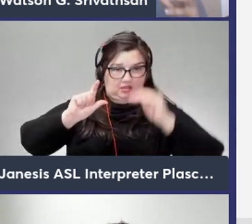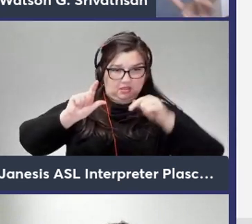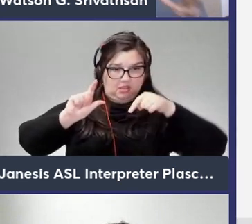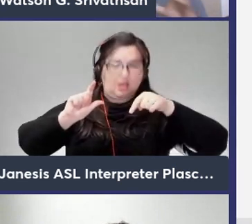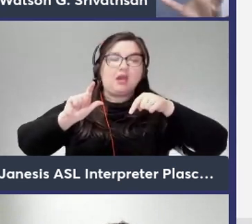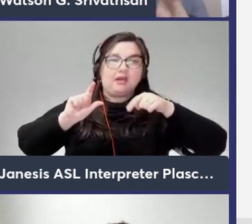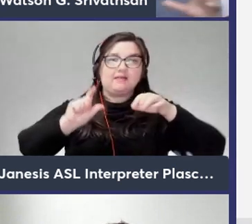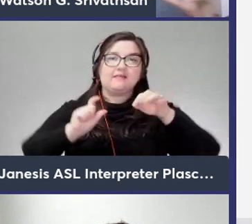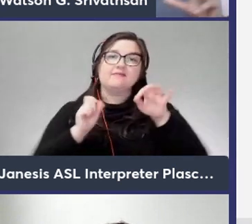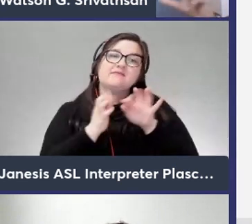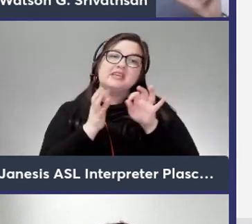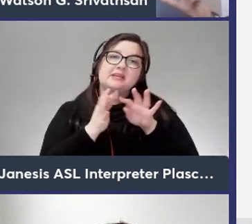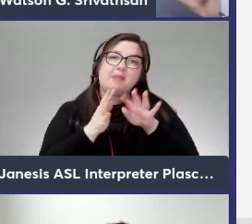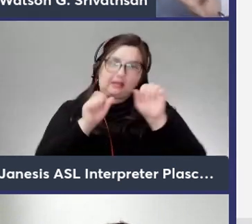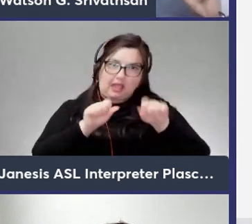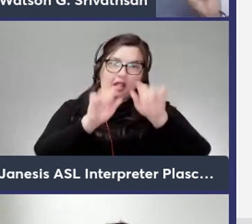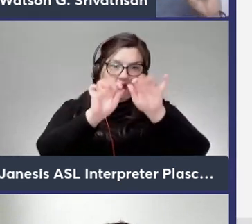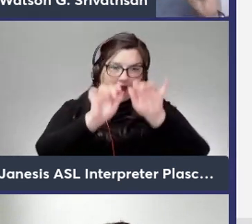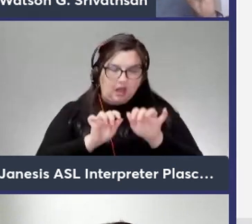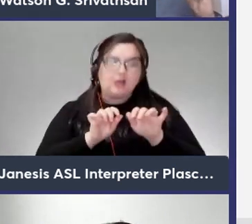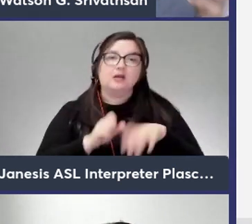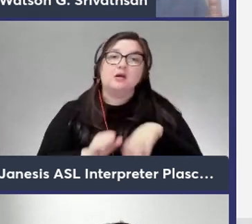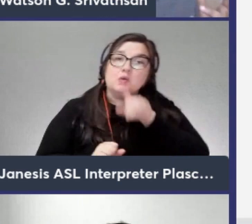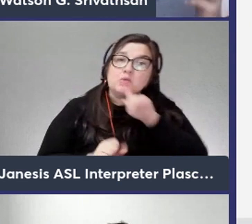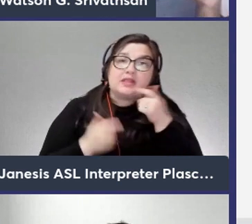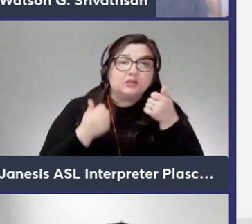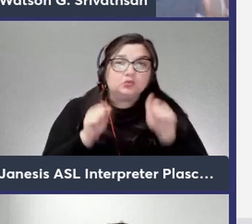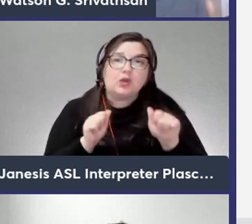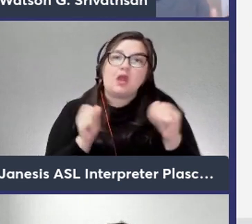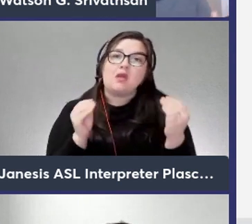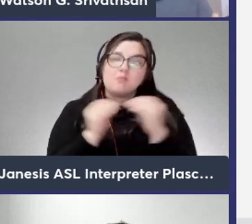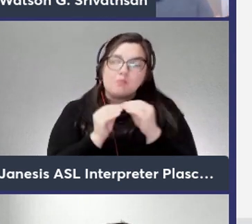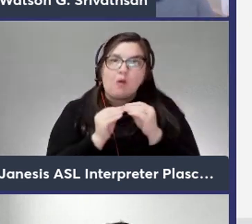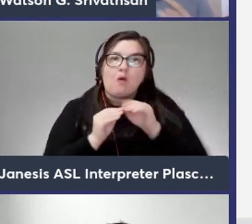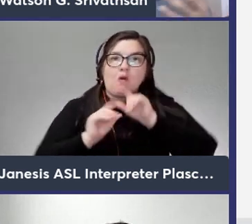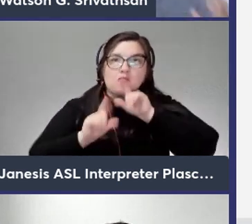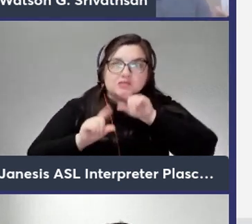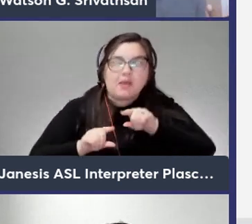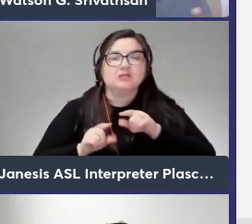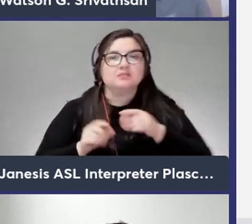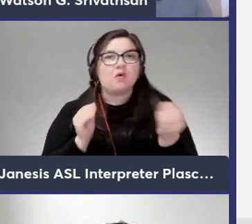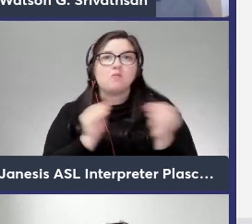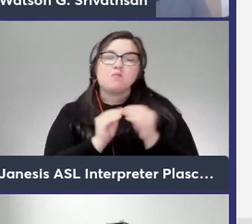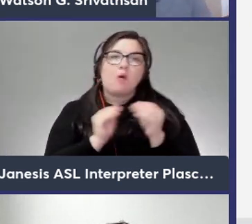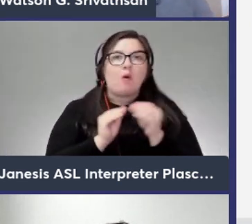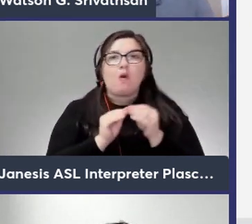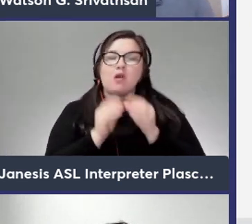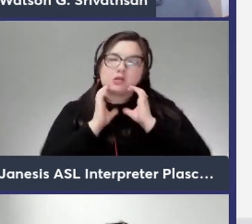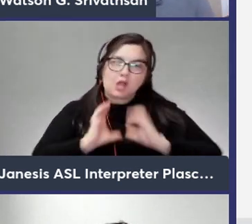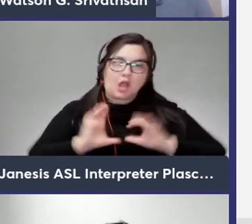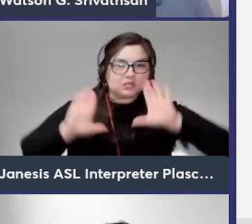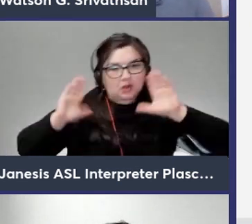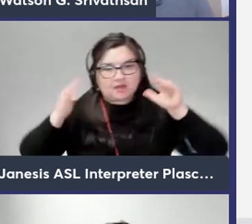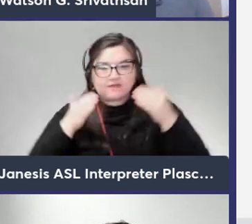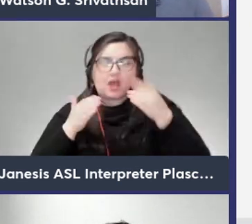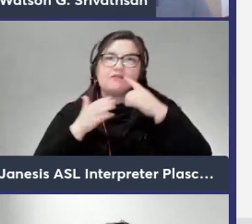So, that's why we are trying to be a lot more responsive and customer obsessed when we provide a machine translation solution.